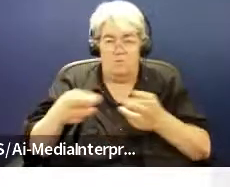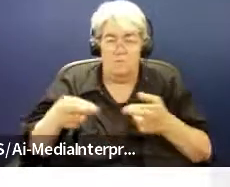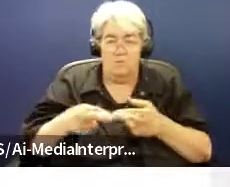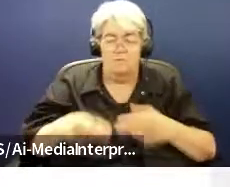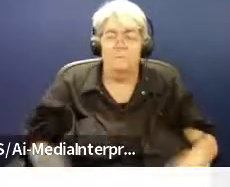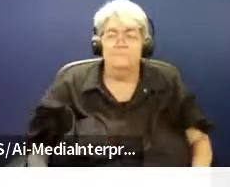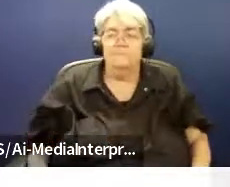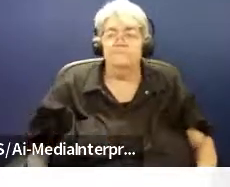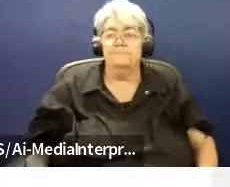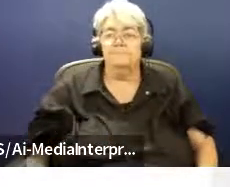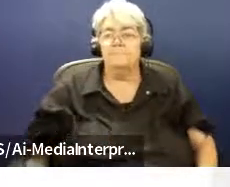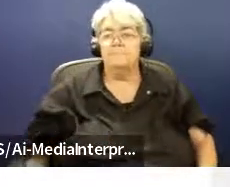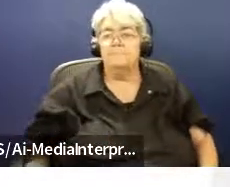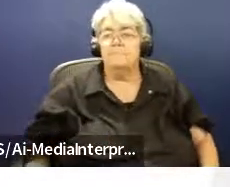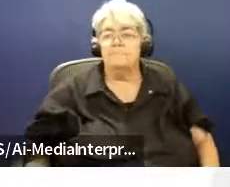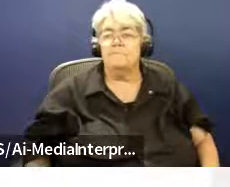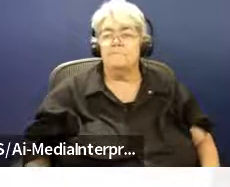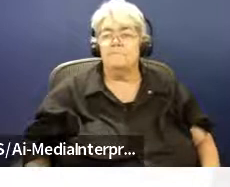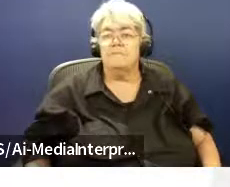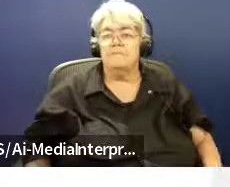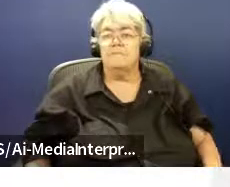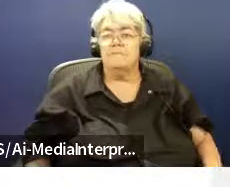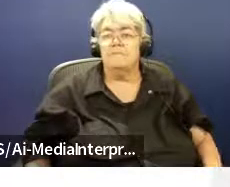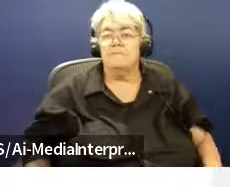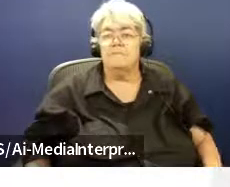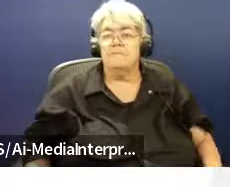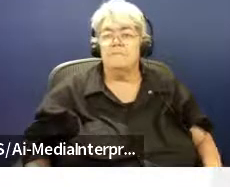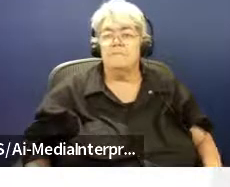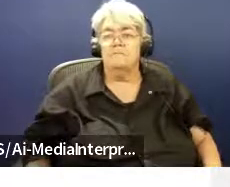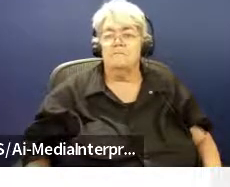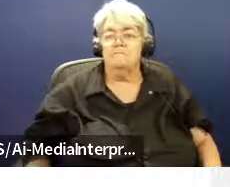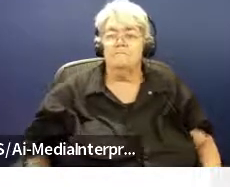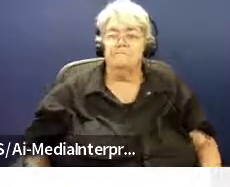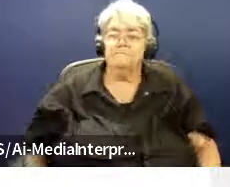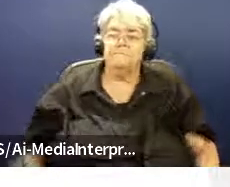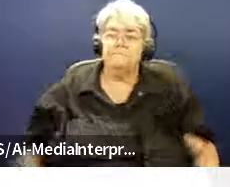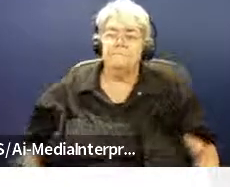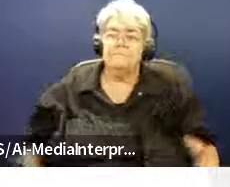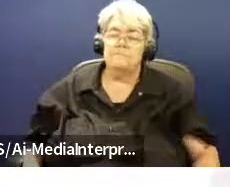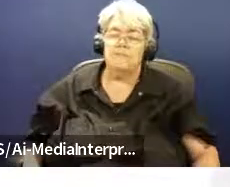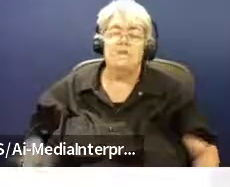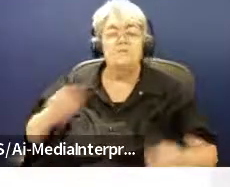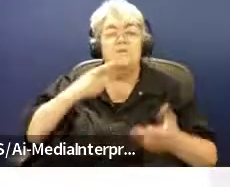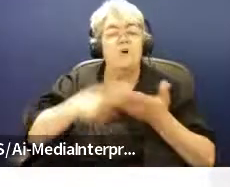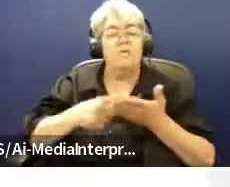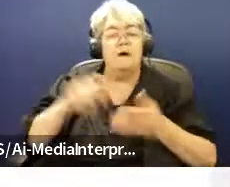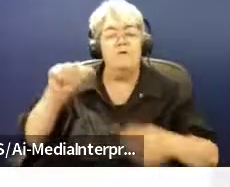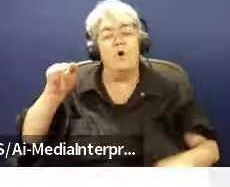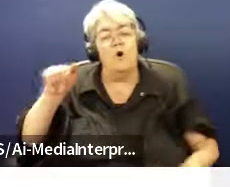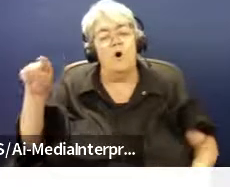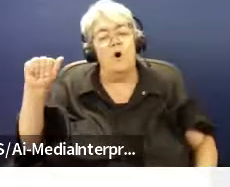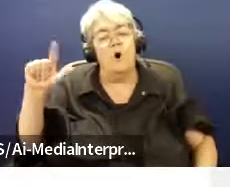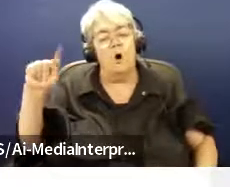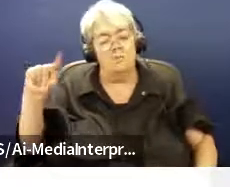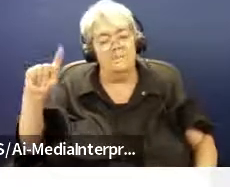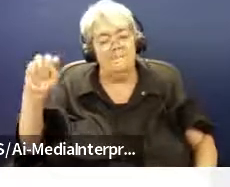Visited link, graphic, national Federation of the blind, click through navigation region.